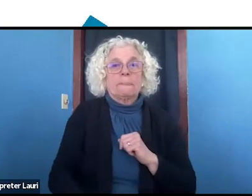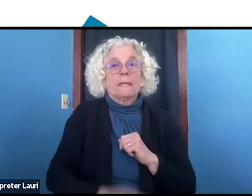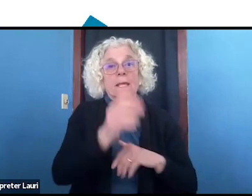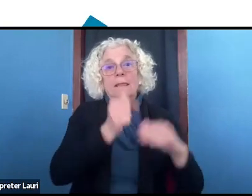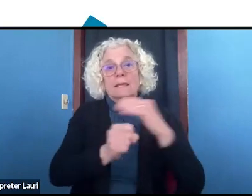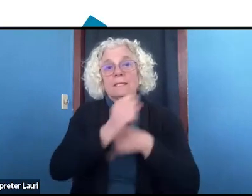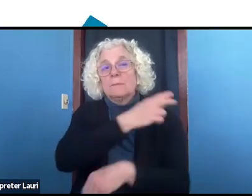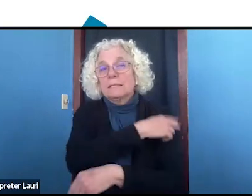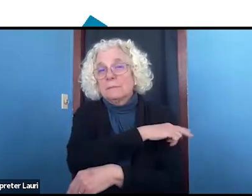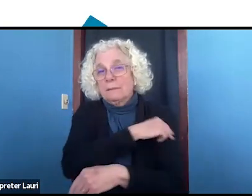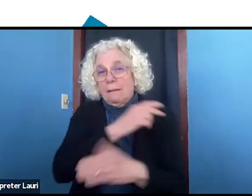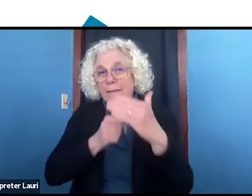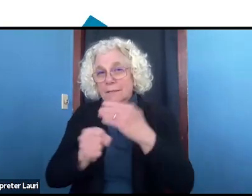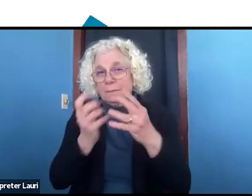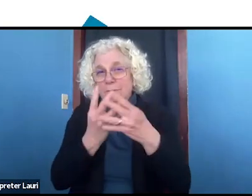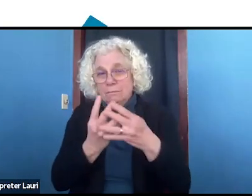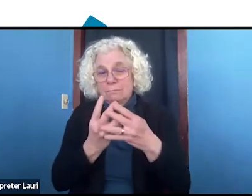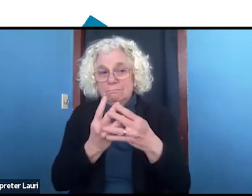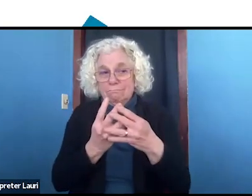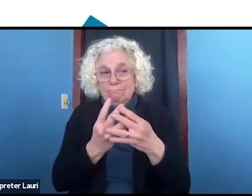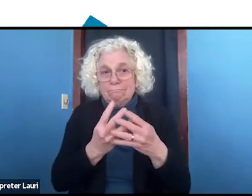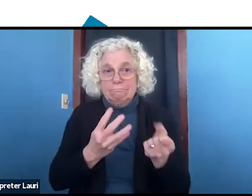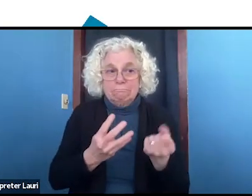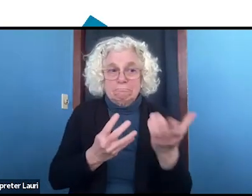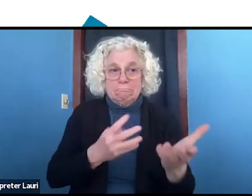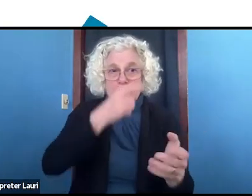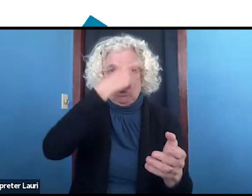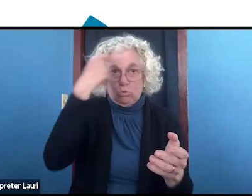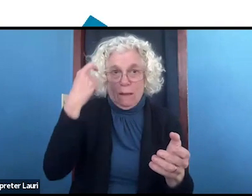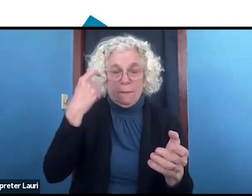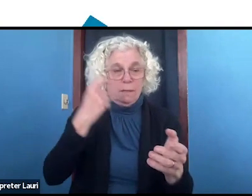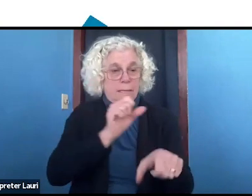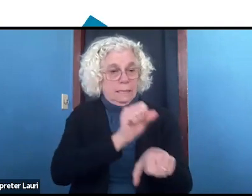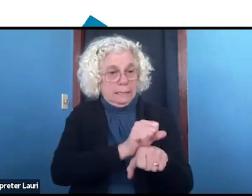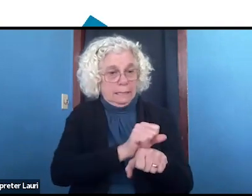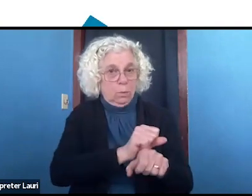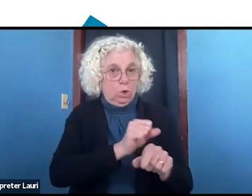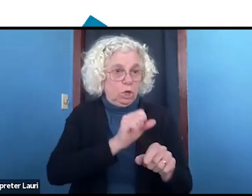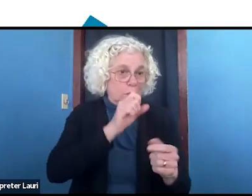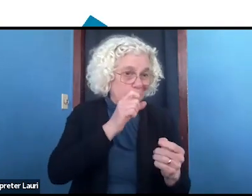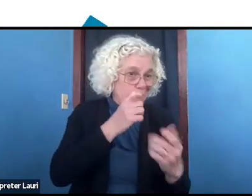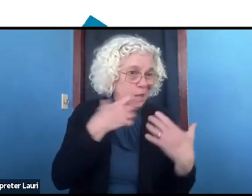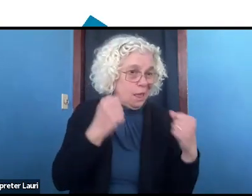can create trauma, it can impact work, health, home, family supports, etc.